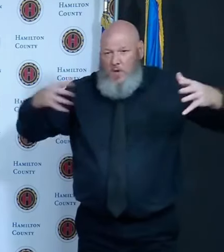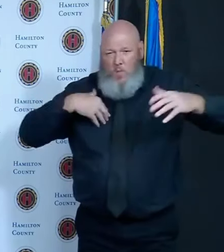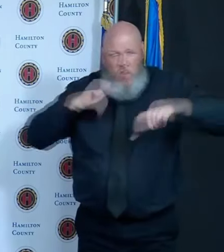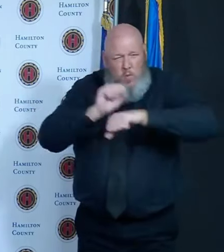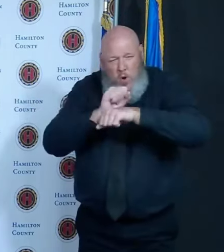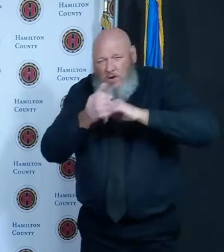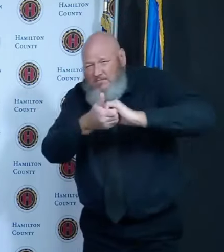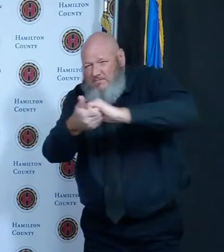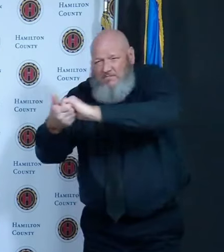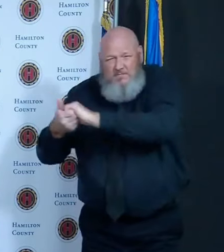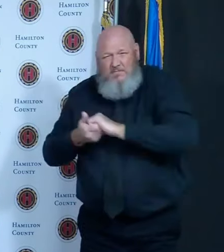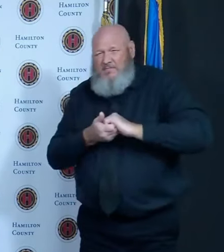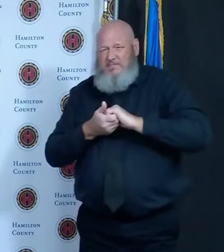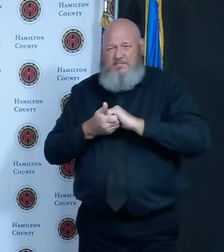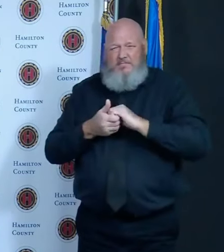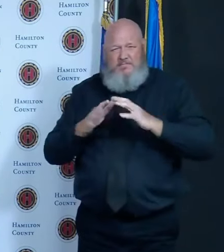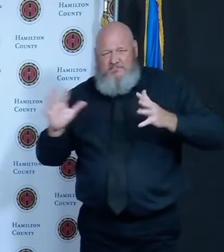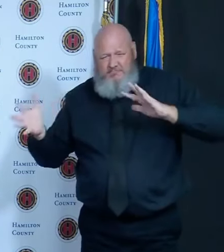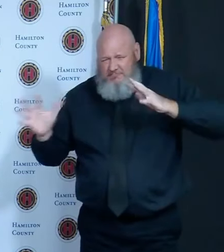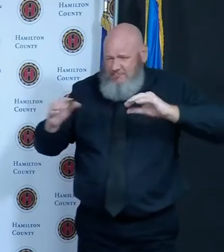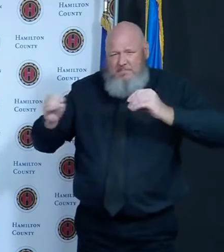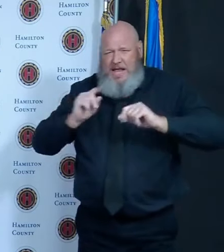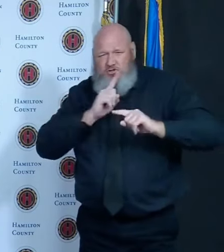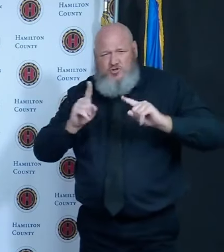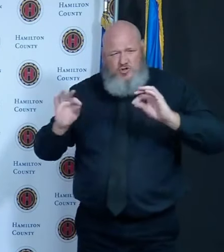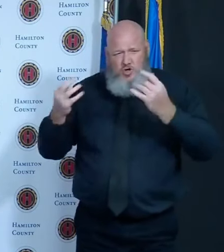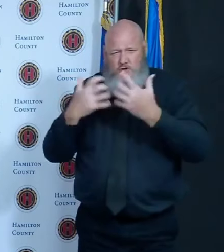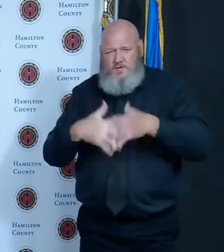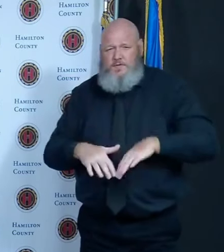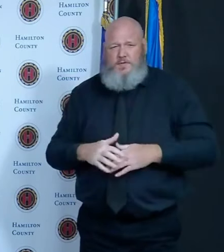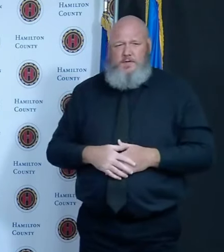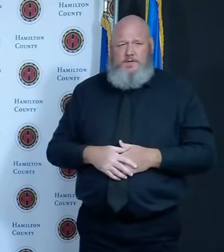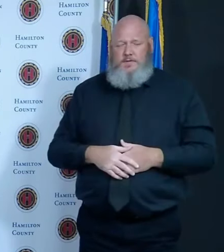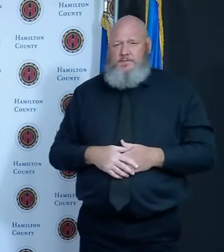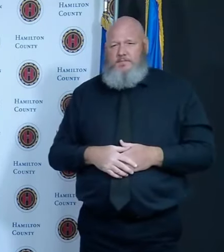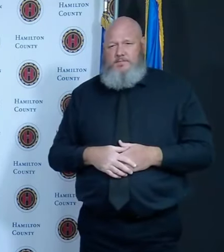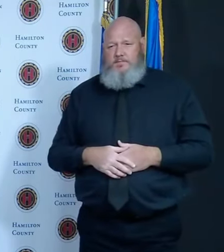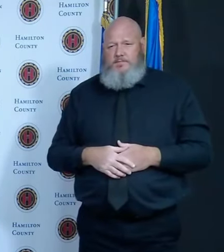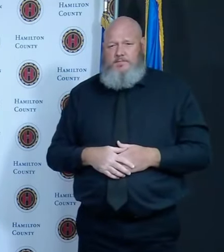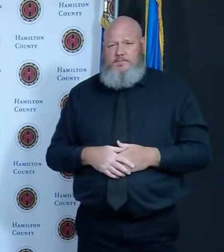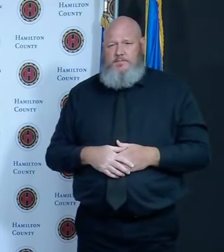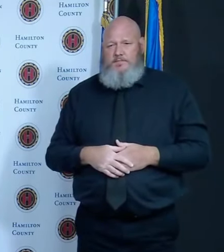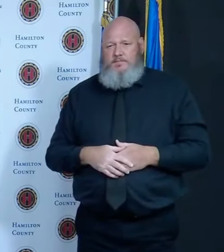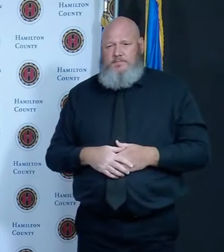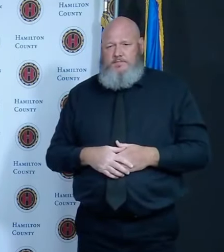can possibly get into the system what will follow with restart as well in the